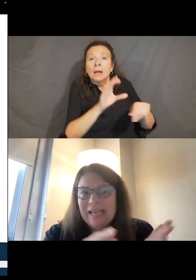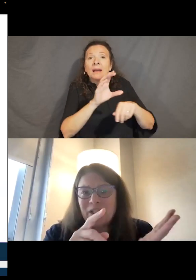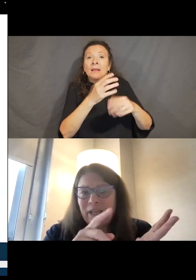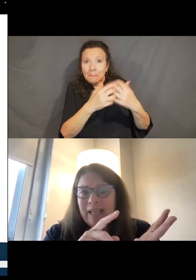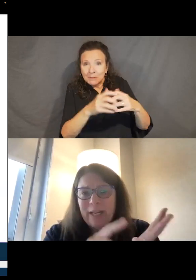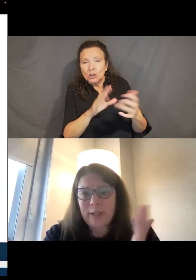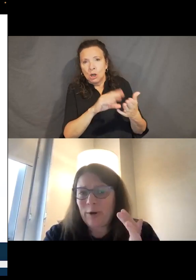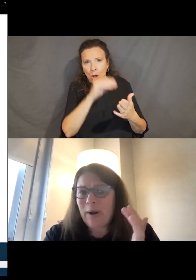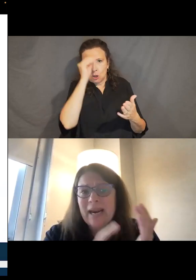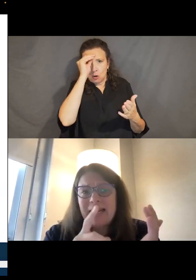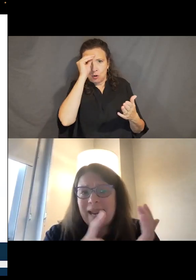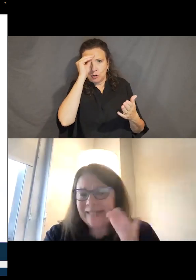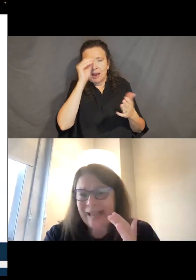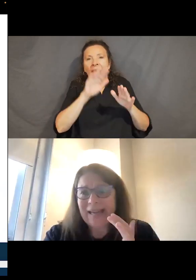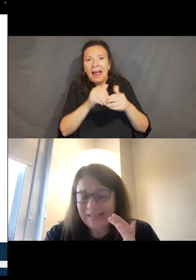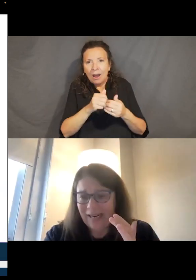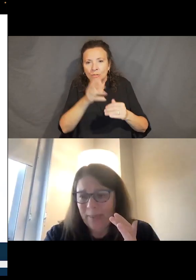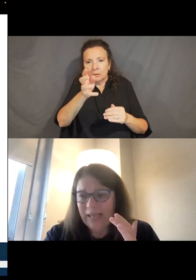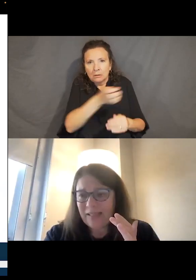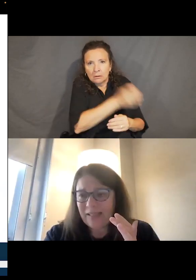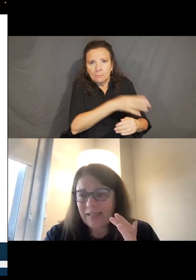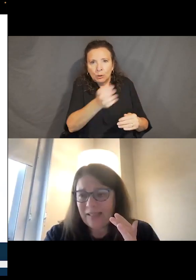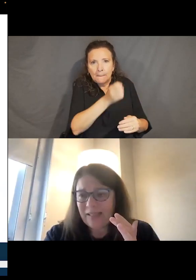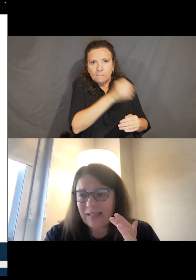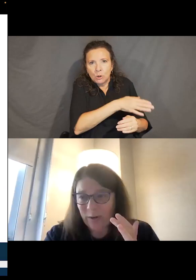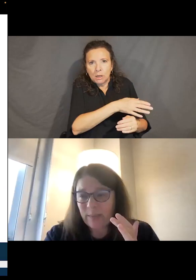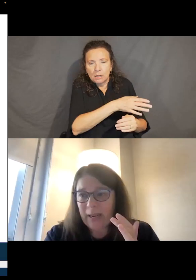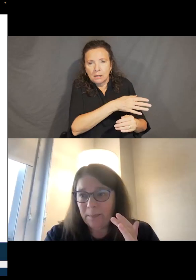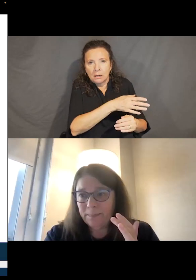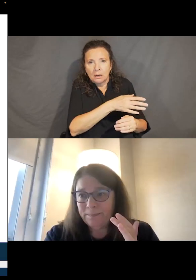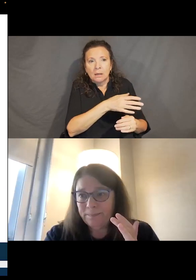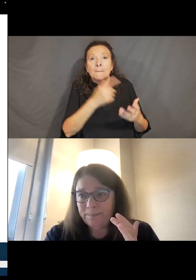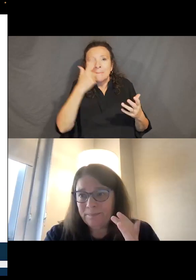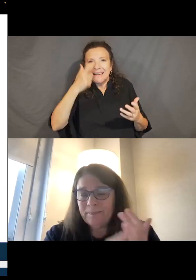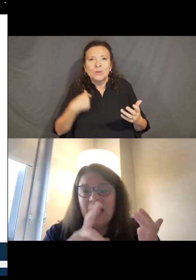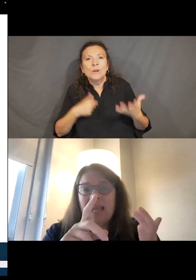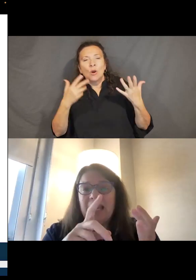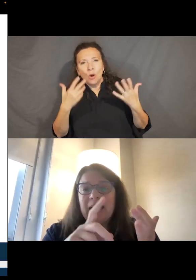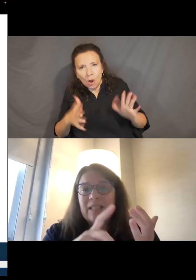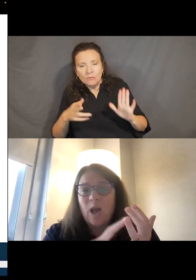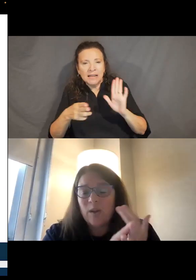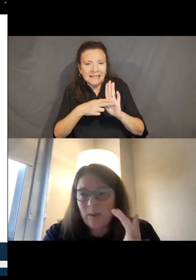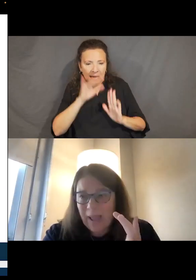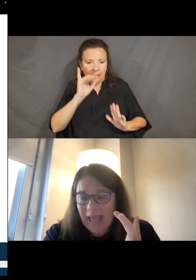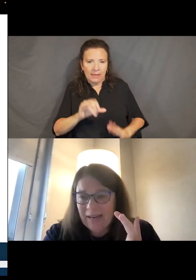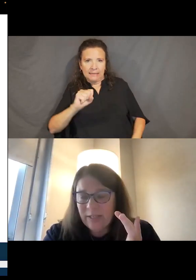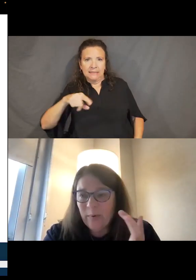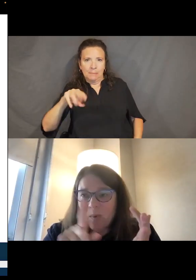It is looking at a curated and tagged database of emails that are spam. It is also adding to it